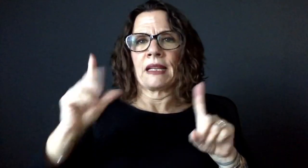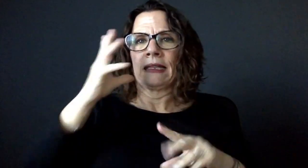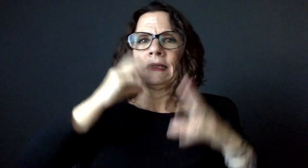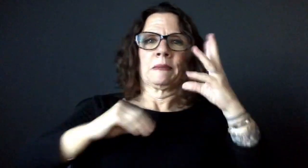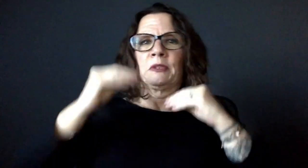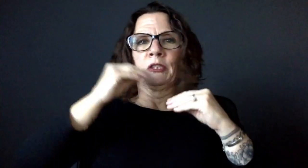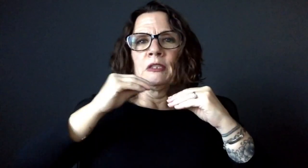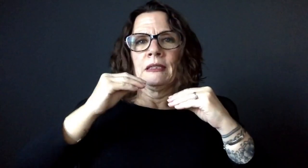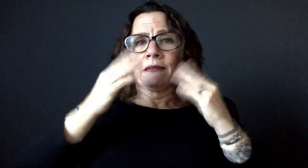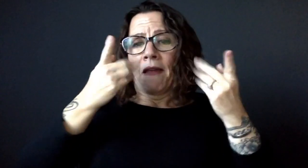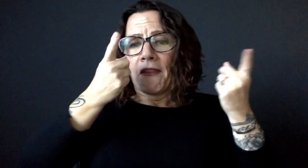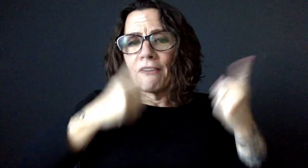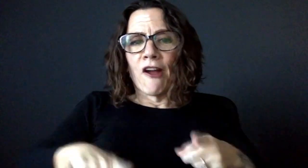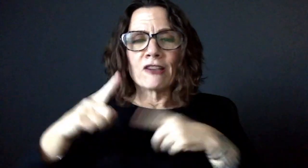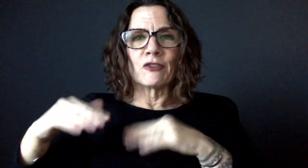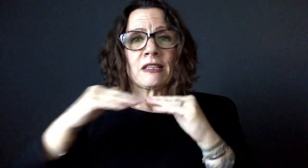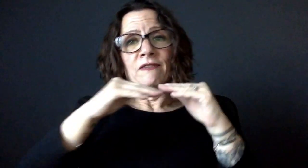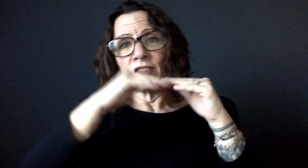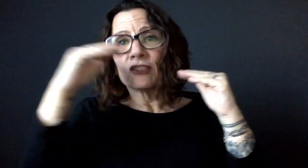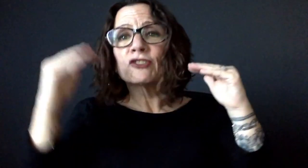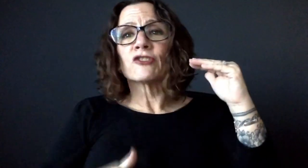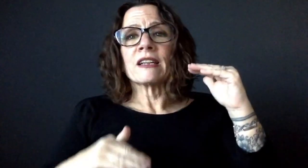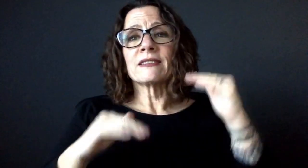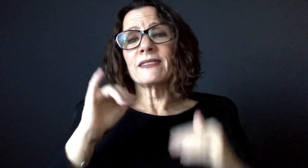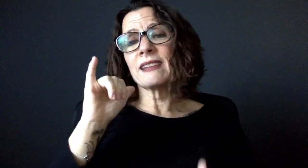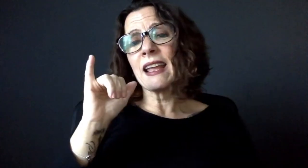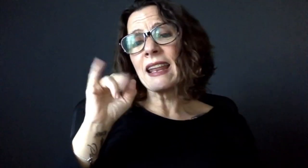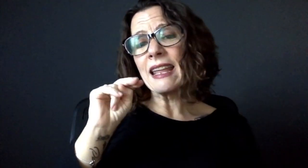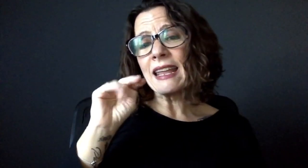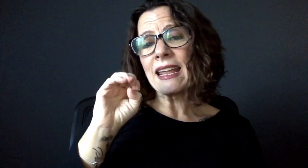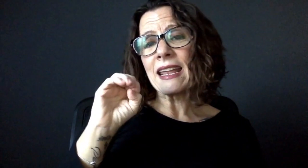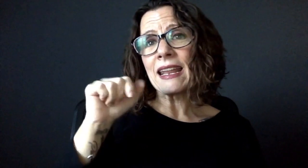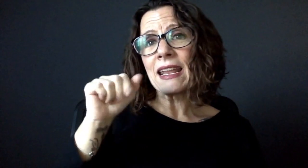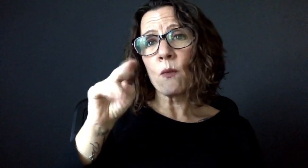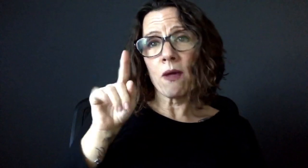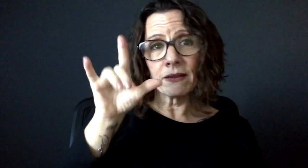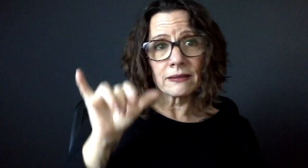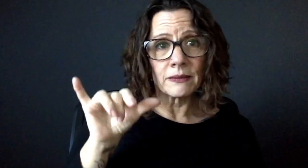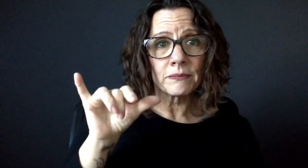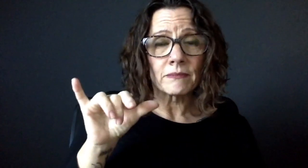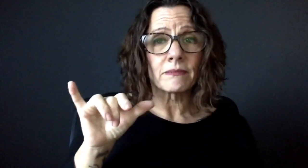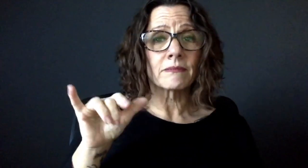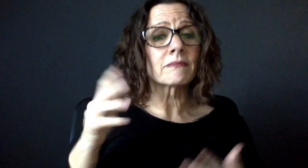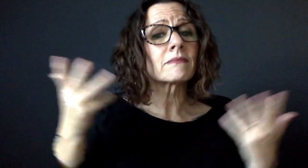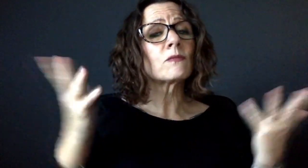the consequences of injustice and inequality...